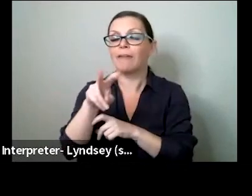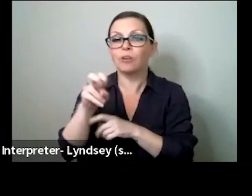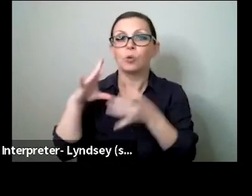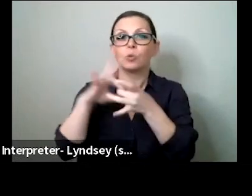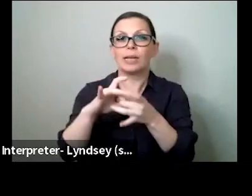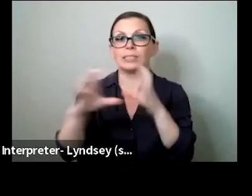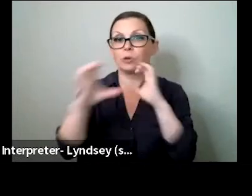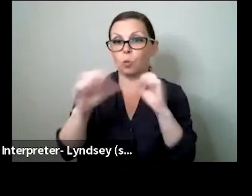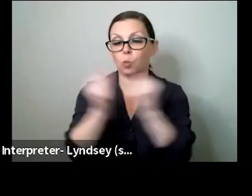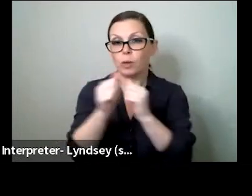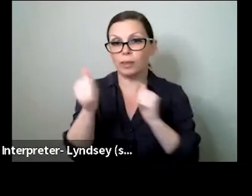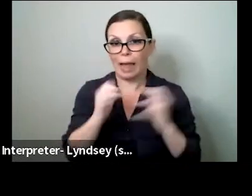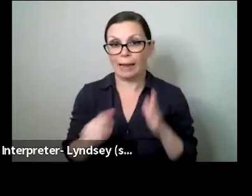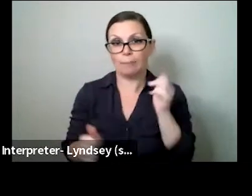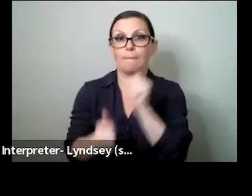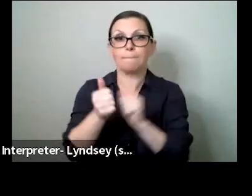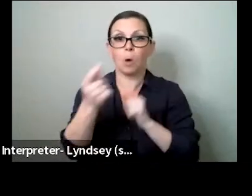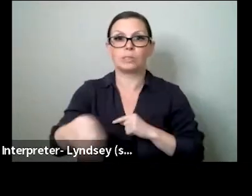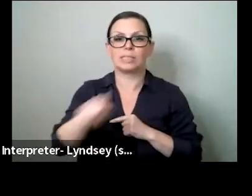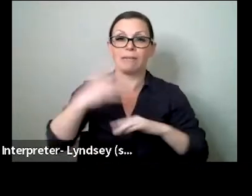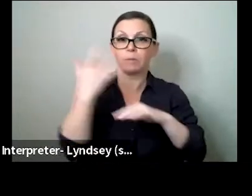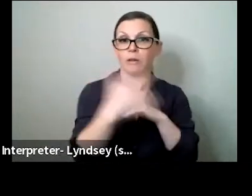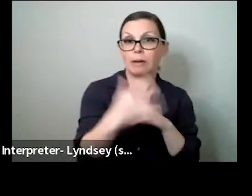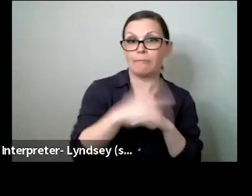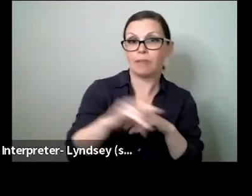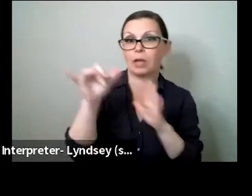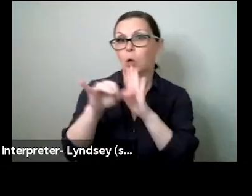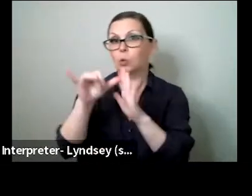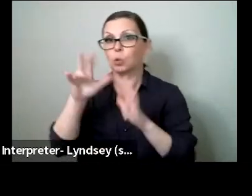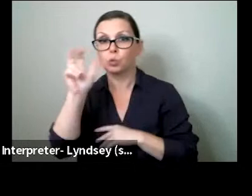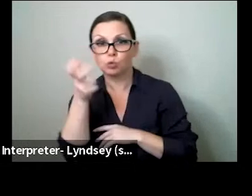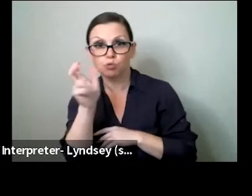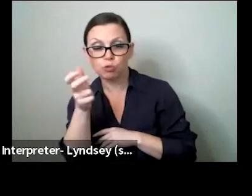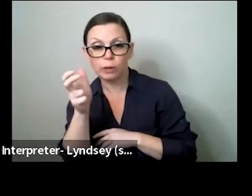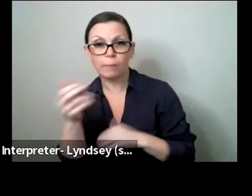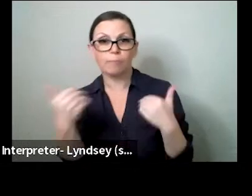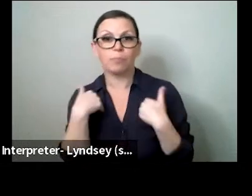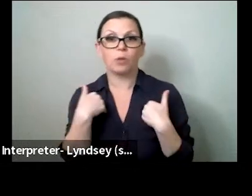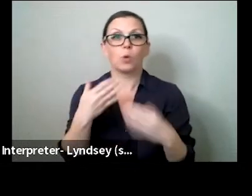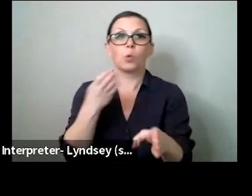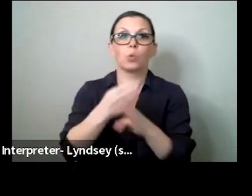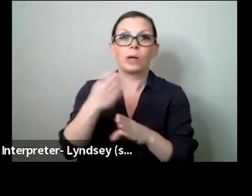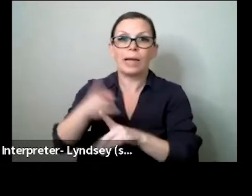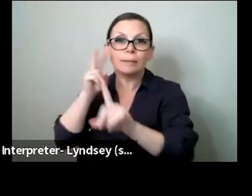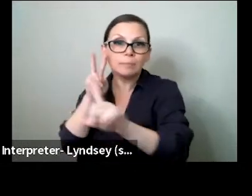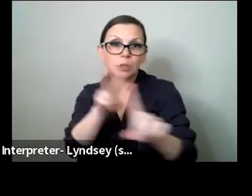and the majority of them are available on our YouTube channel. We have career retrospectives with actors